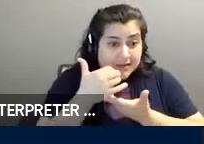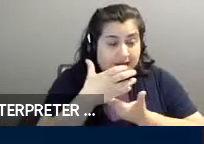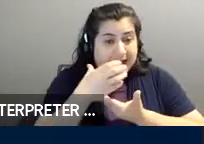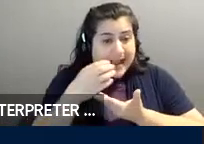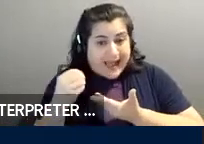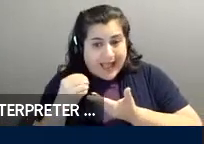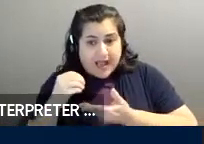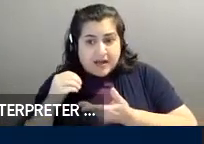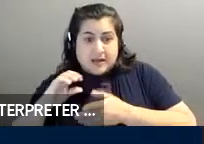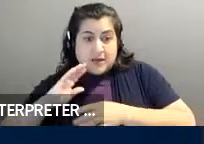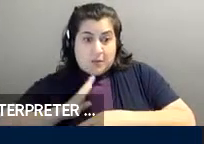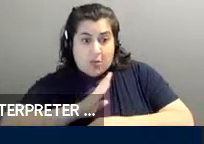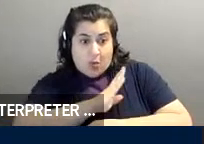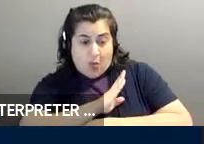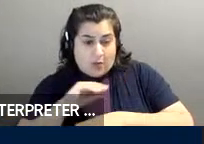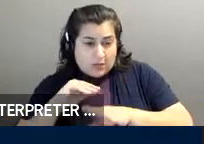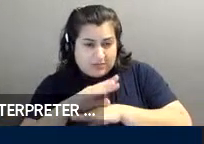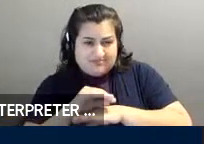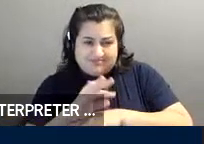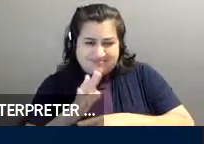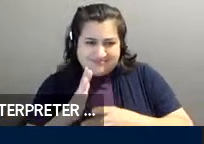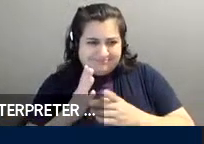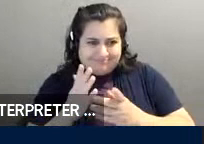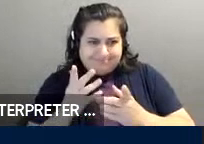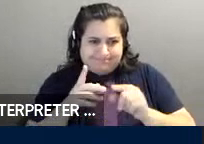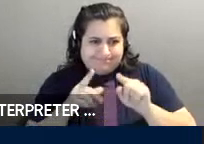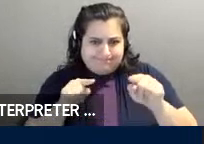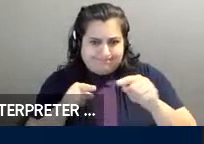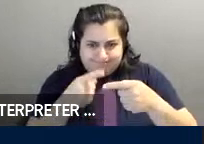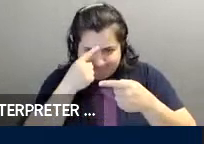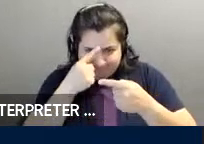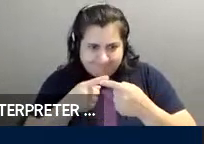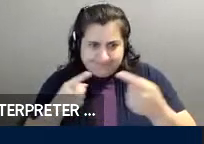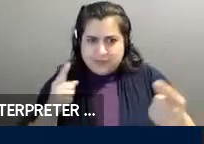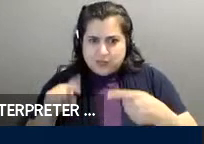Okay, so let's move on to the next slide.